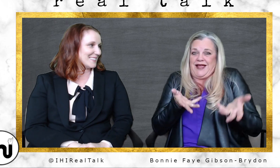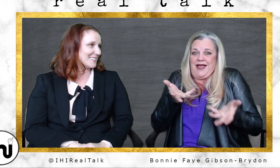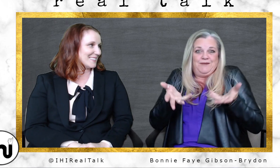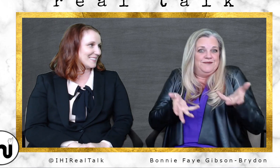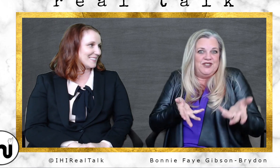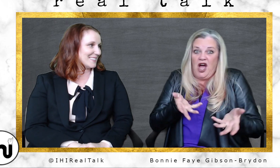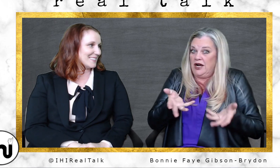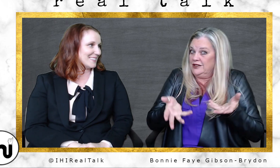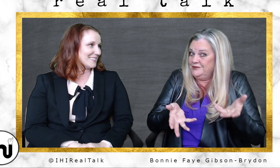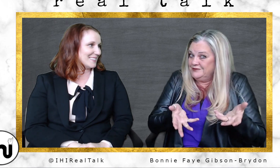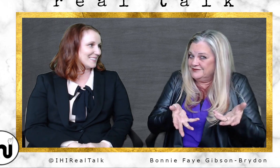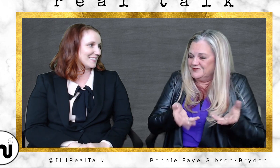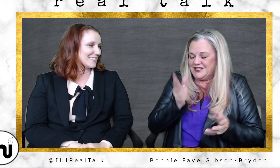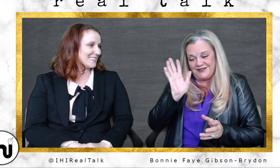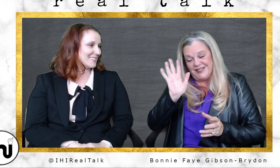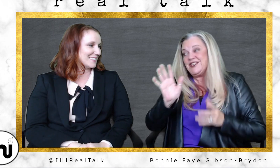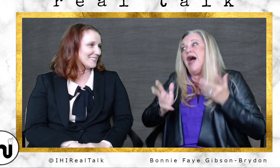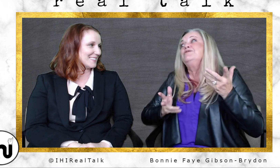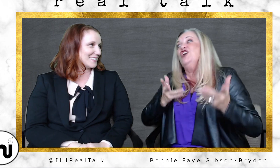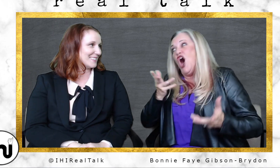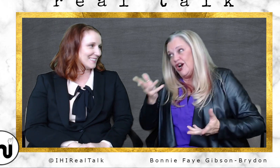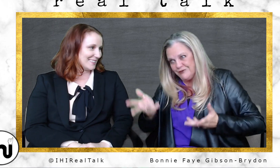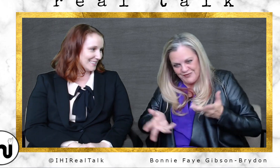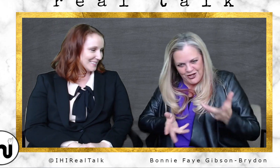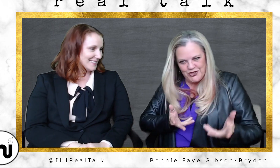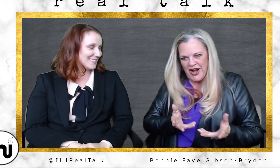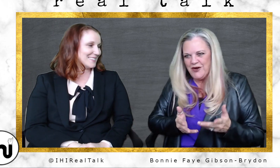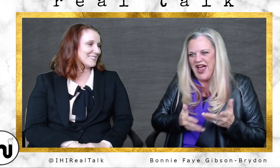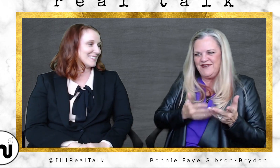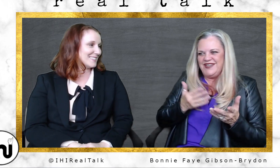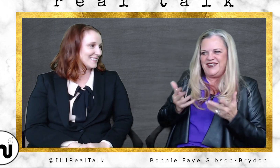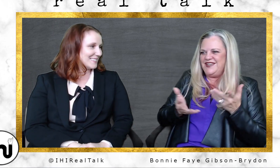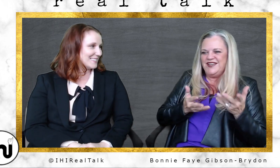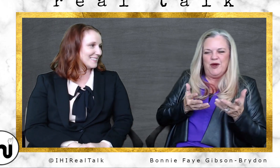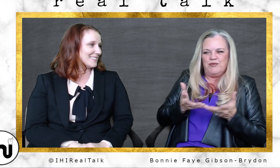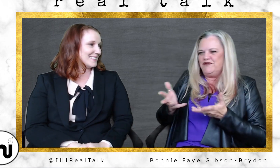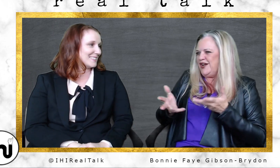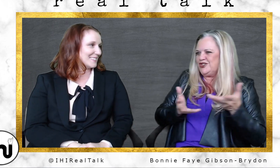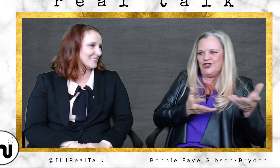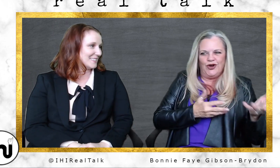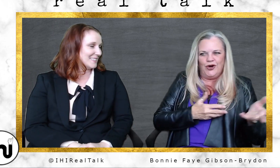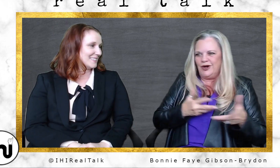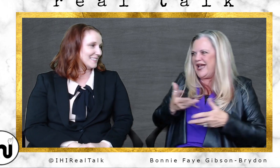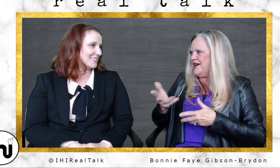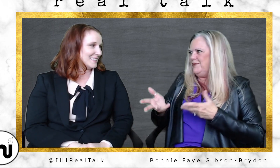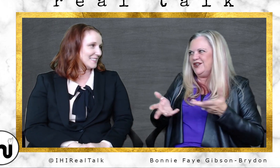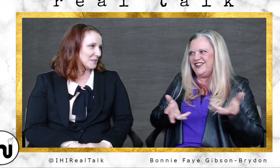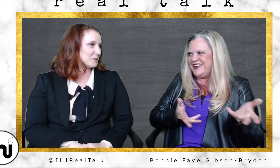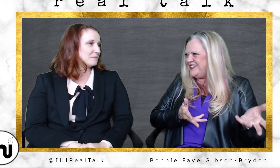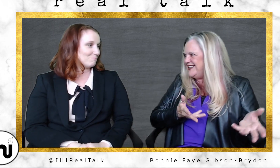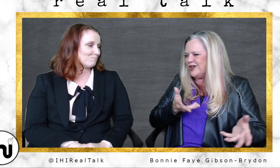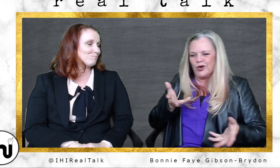young. Let's listen, I'm young, so I don't have any professional accountability or